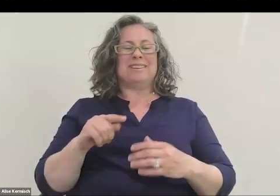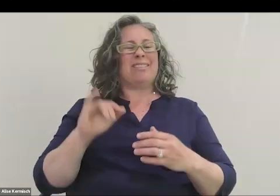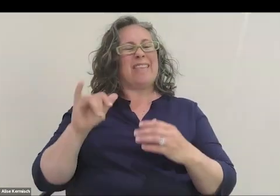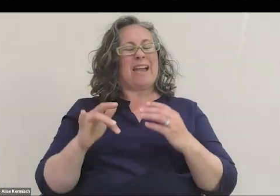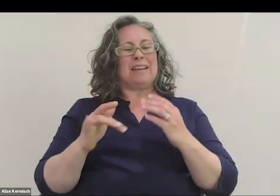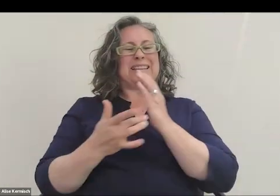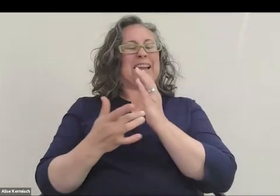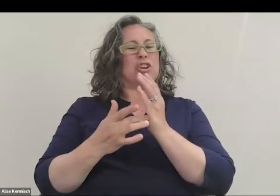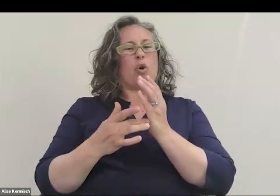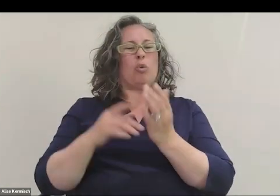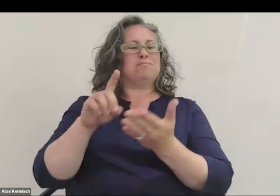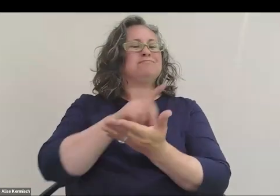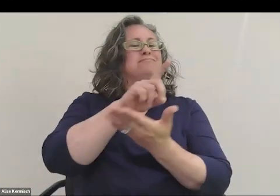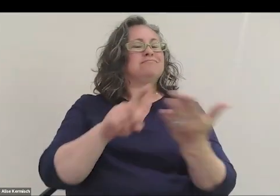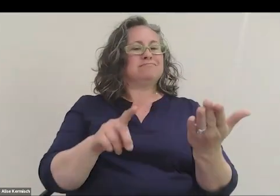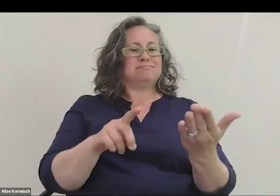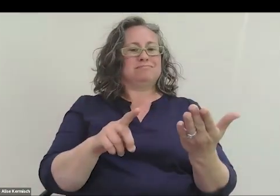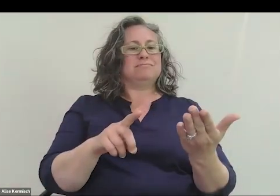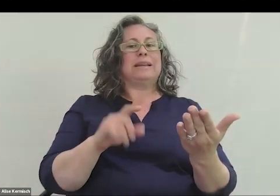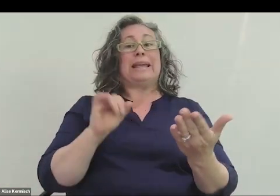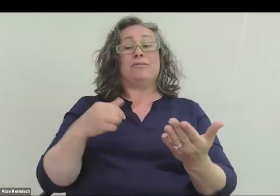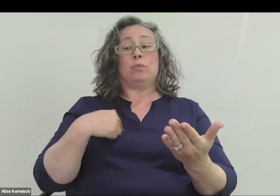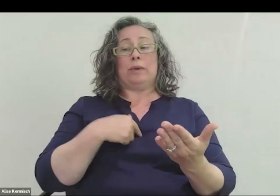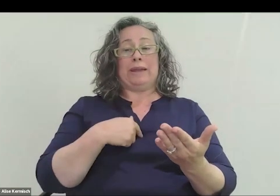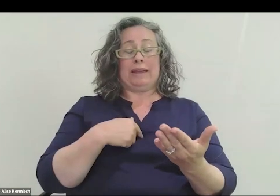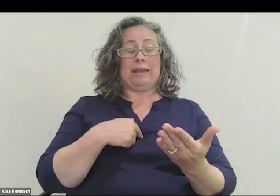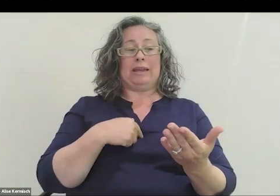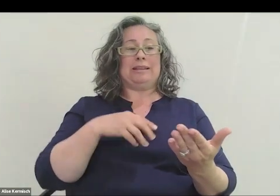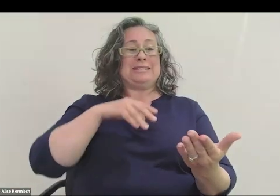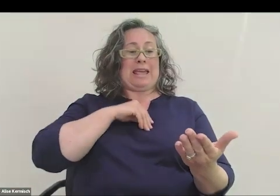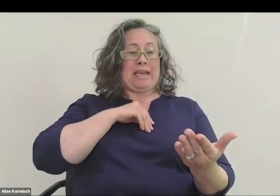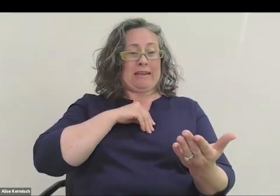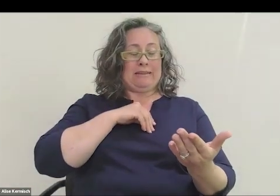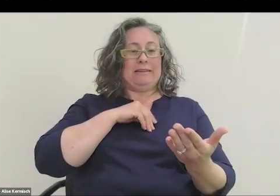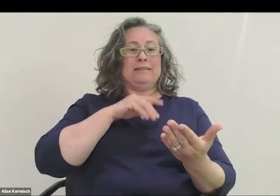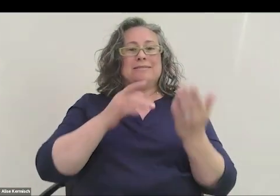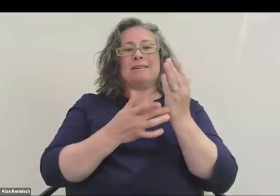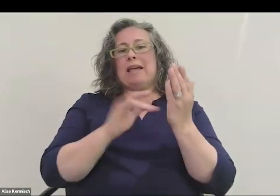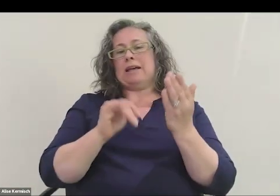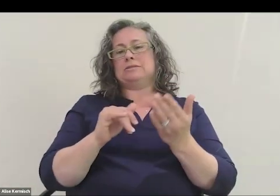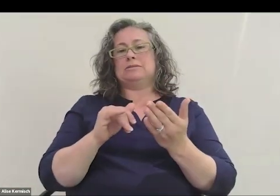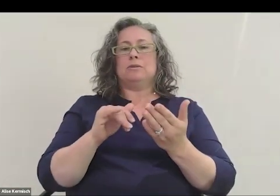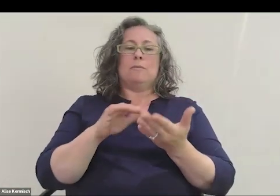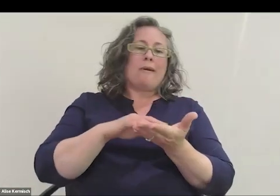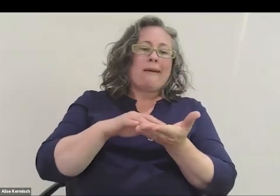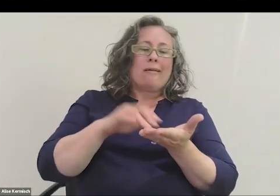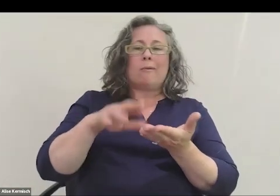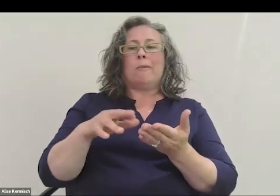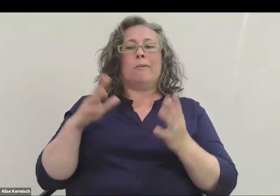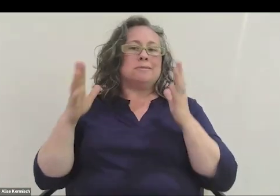The ableist, certainly. If we take the technology as Braille or sign language, then this gets a certain cachet.